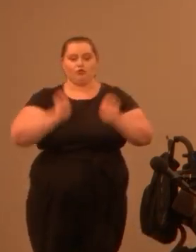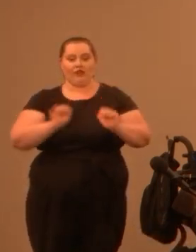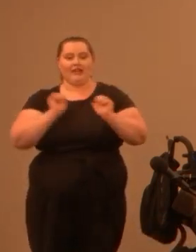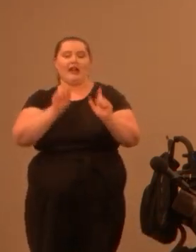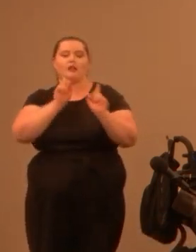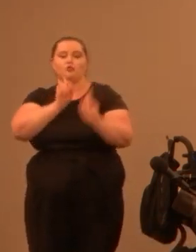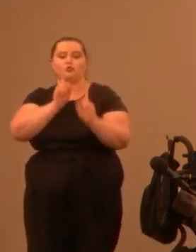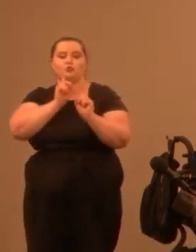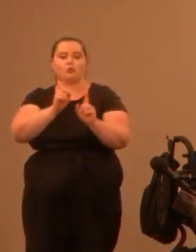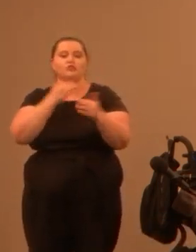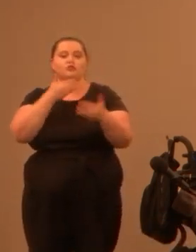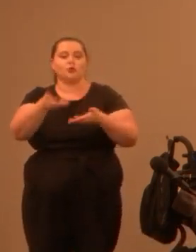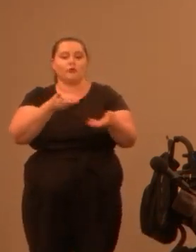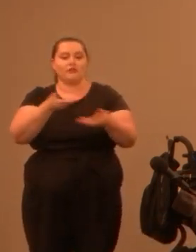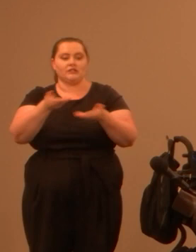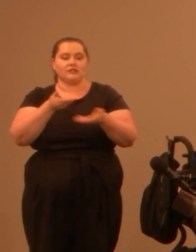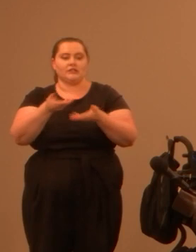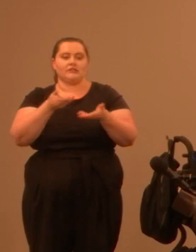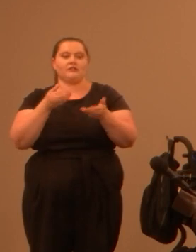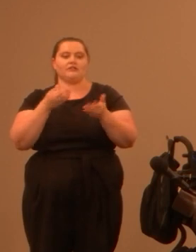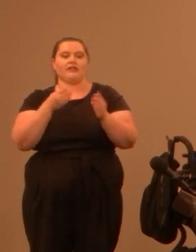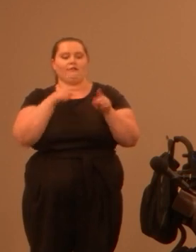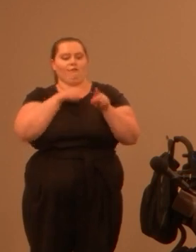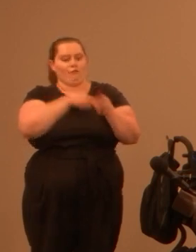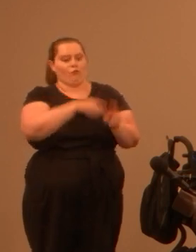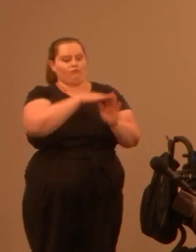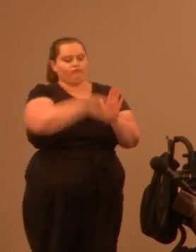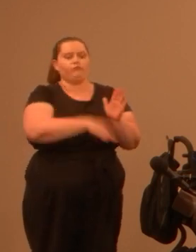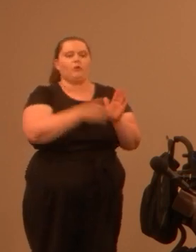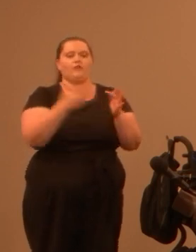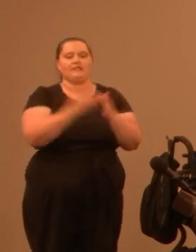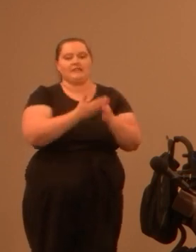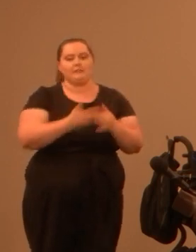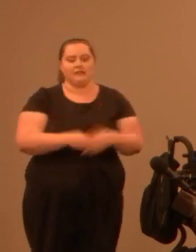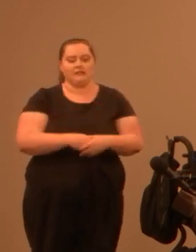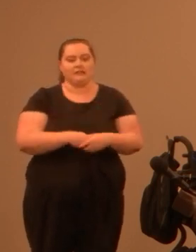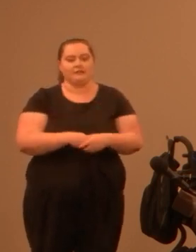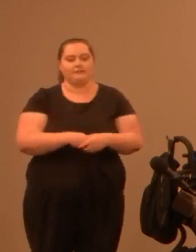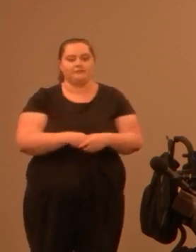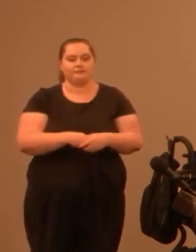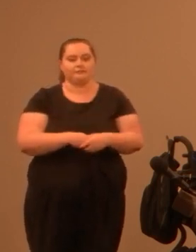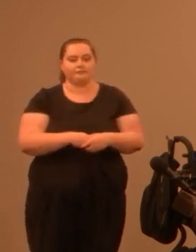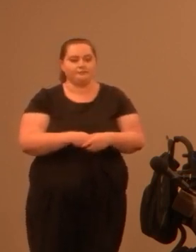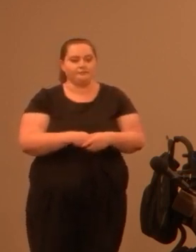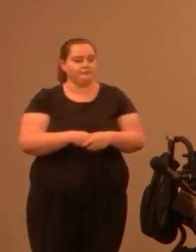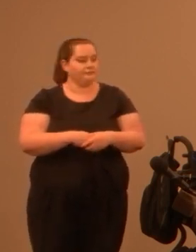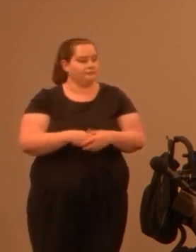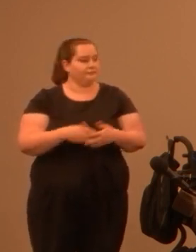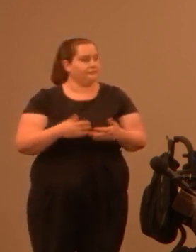with the principles of accessibility. Due to the incredibly high calibre of